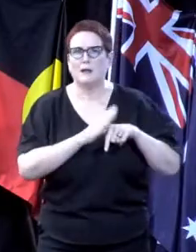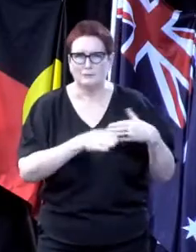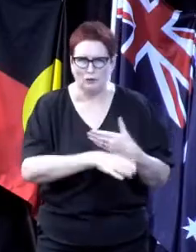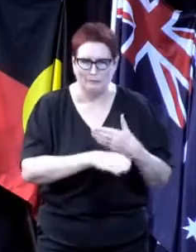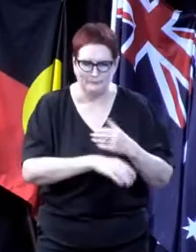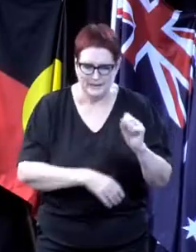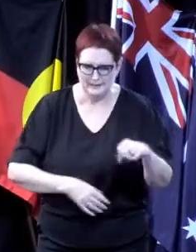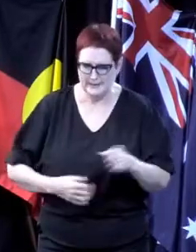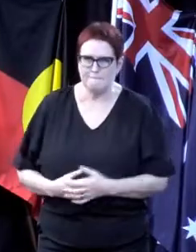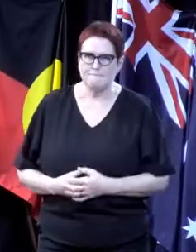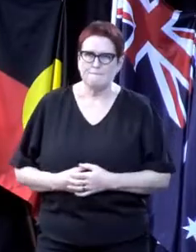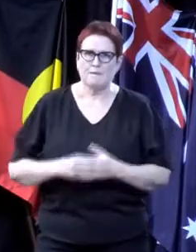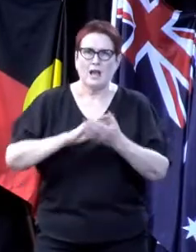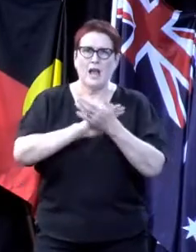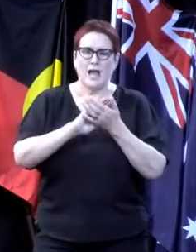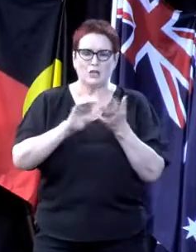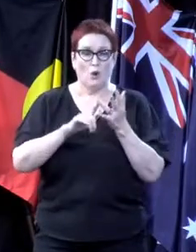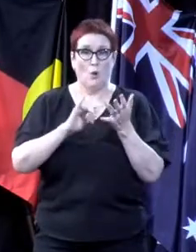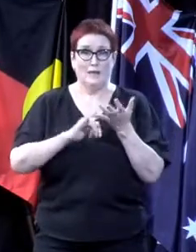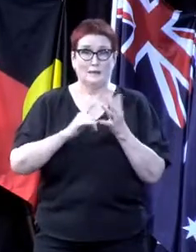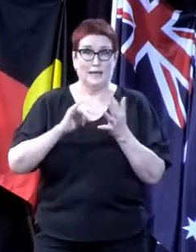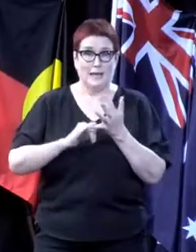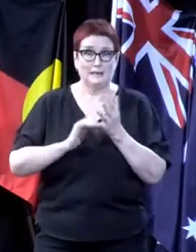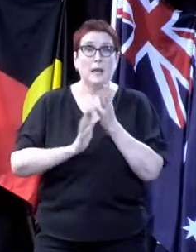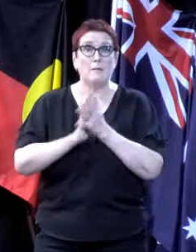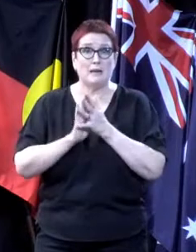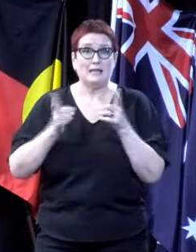So, HOSES is Head of Special Education Services.